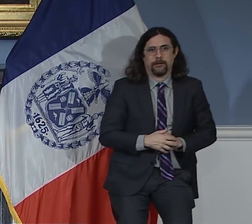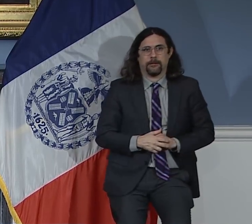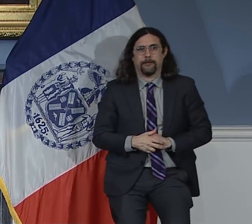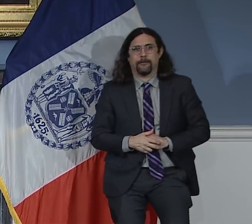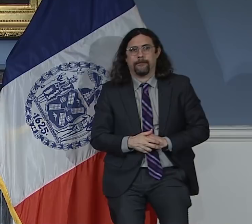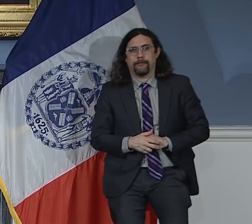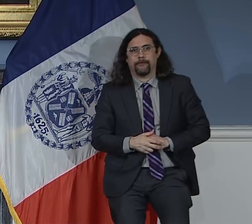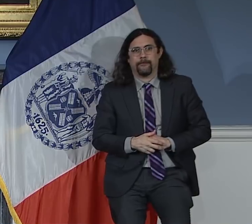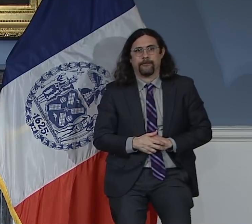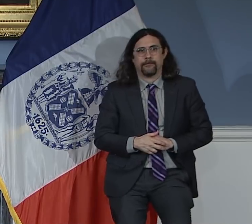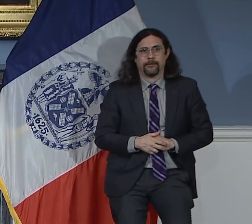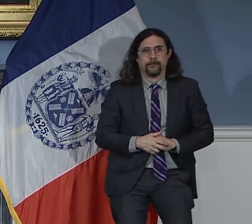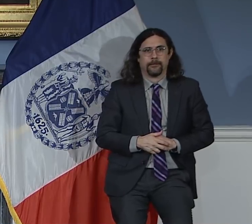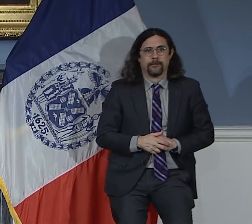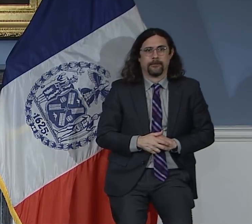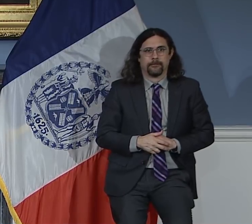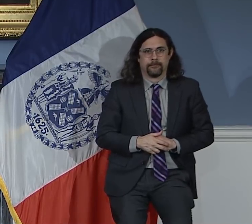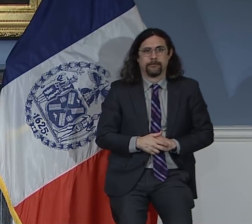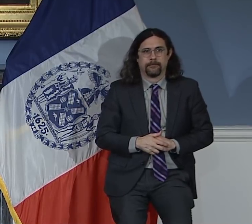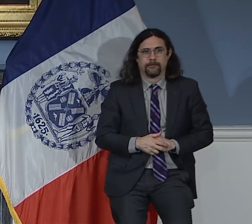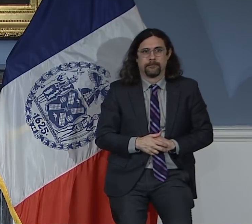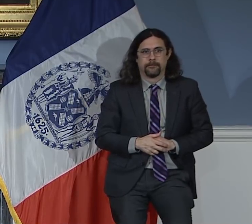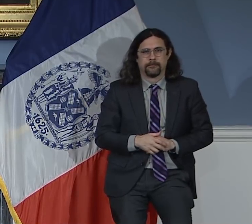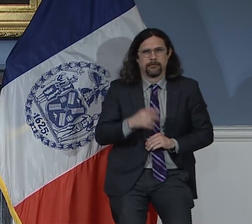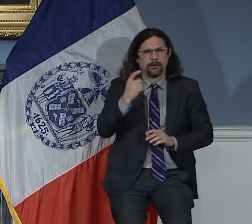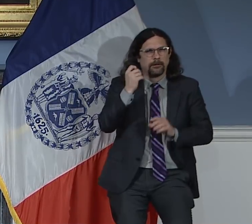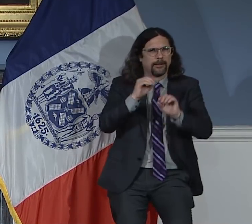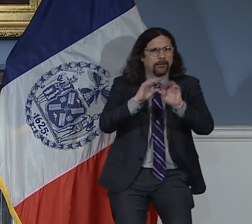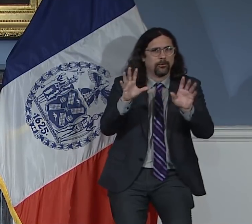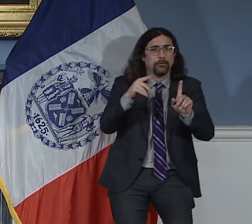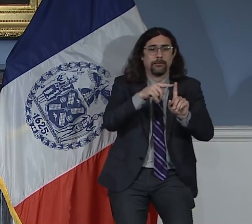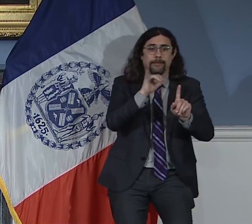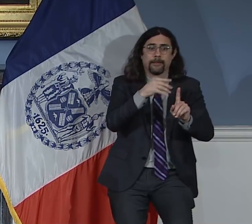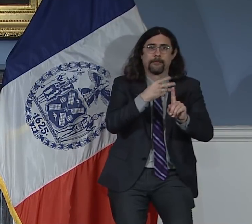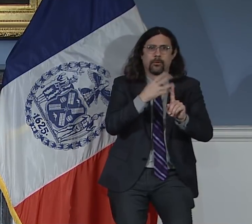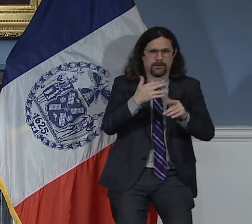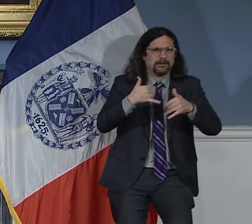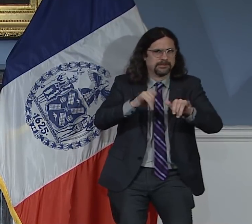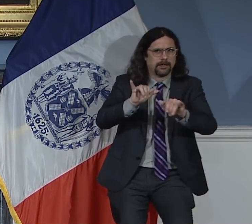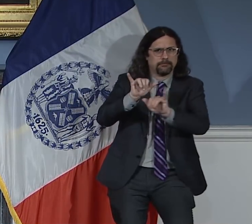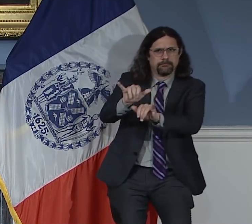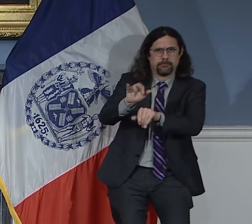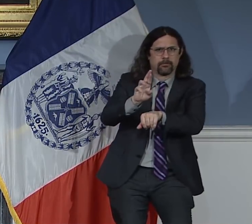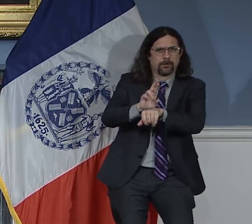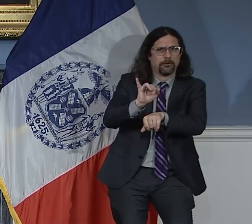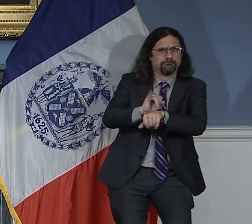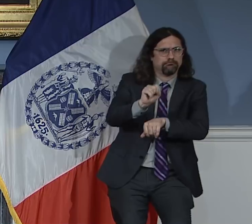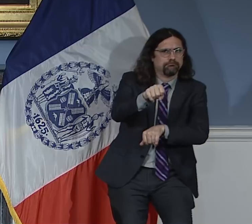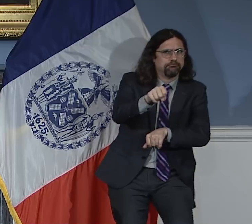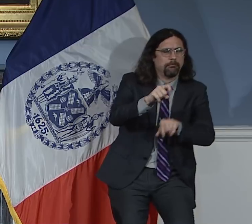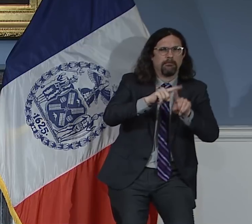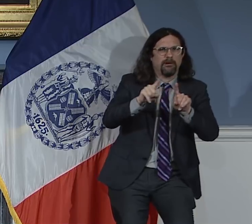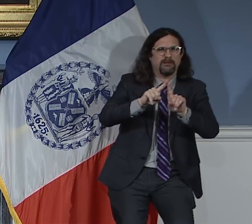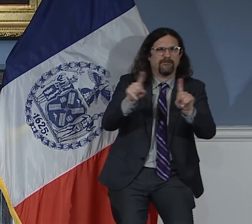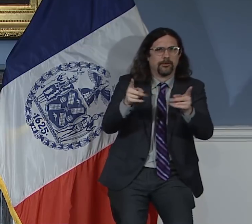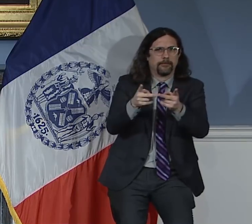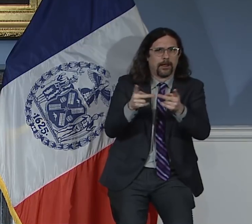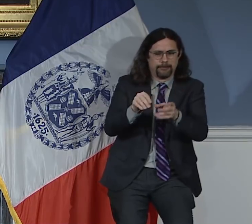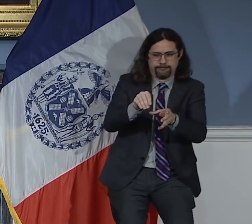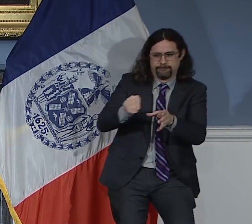DISEASE UNIT ON RIKERS ISLAND. THIS INMATE WAS IN A HOUSING UNIT WITH OTHER